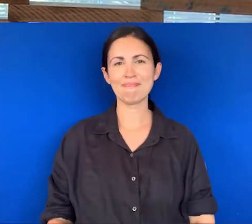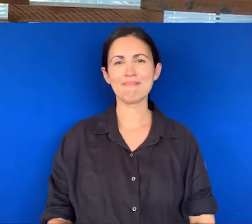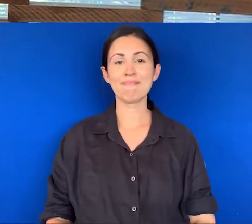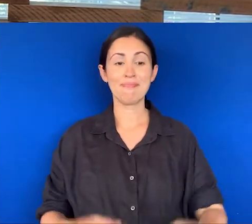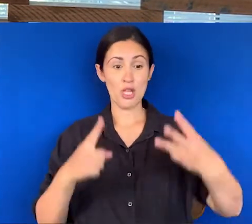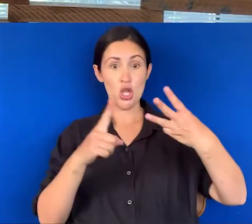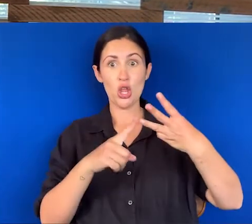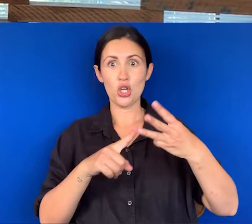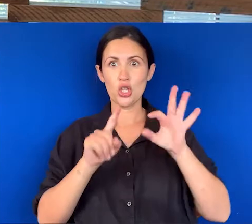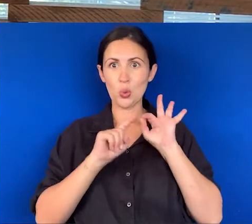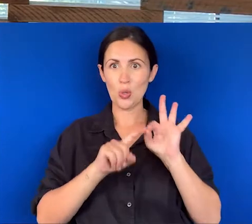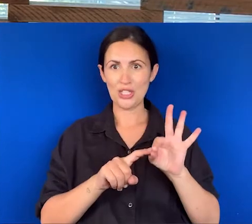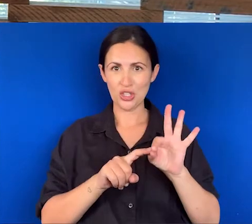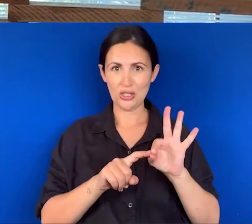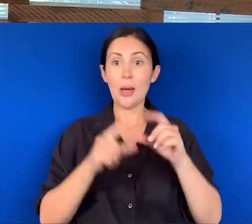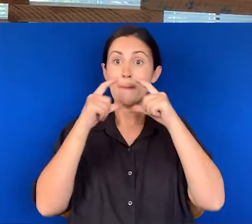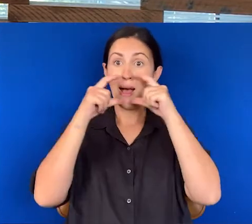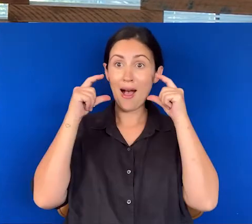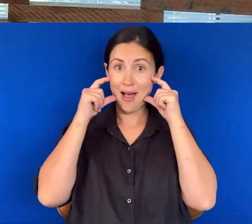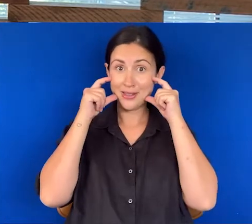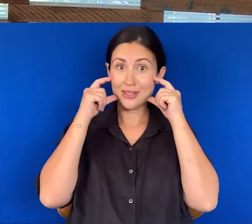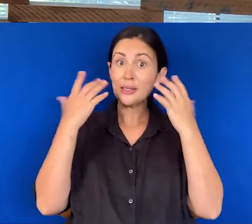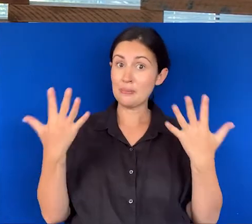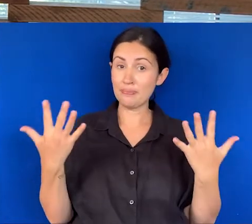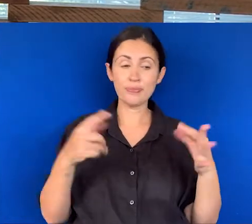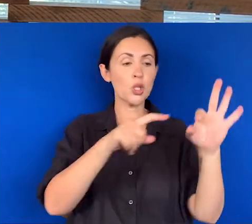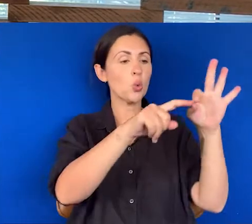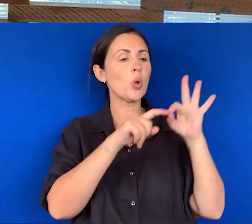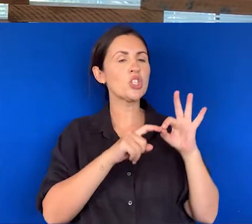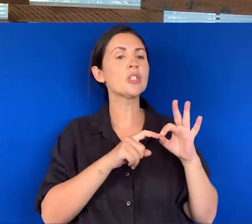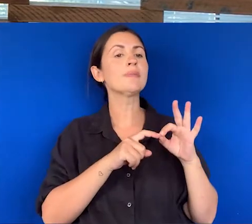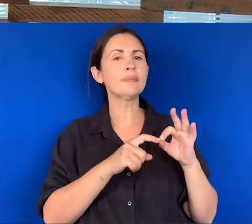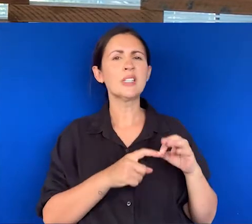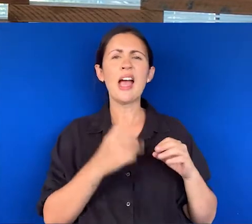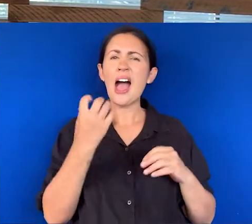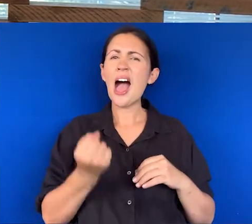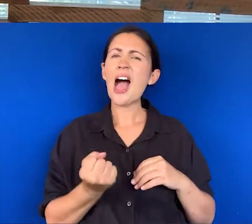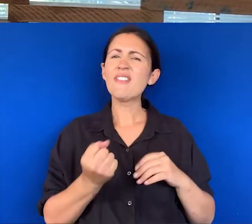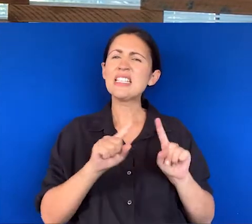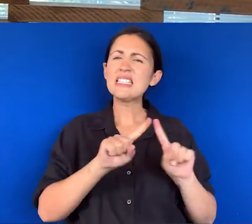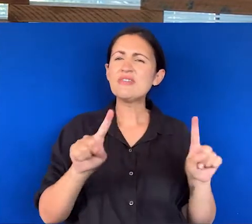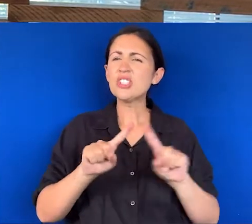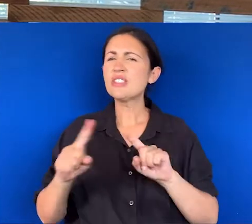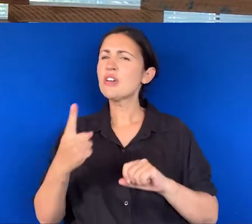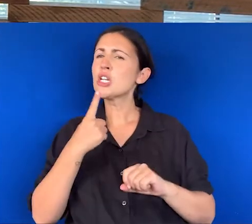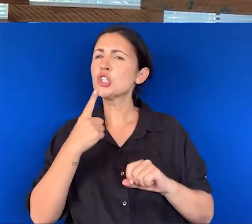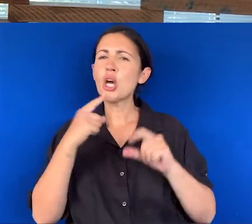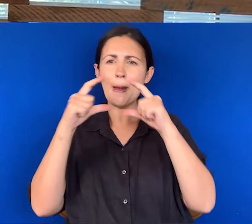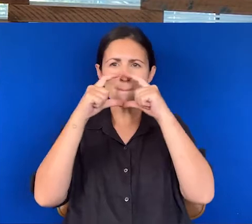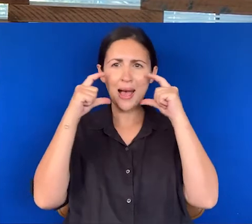The third question is about masks. So, the question is, "Are three-ply masks effective with Omicron,